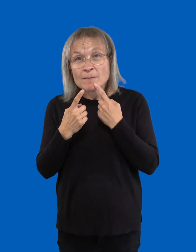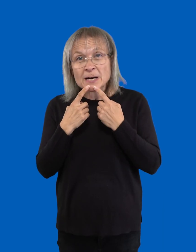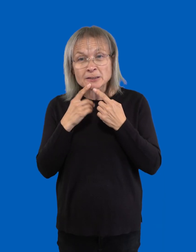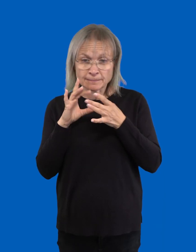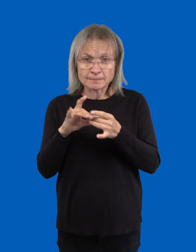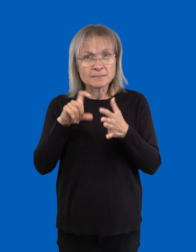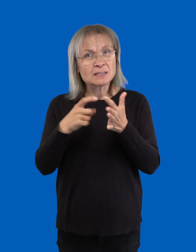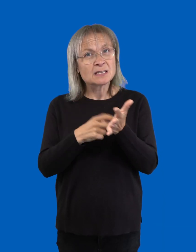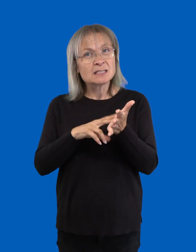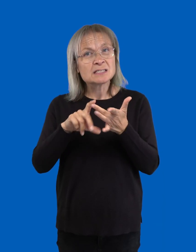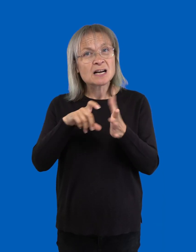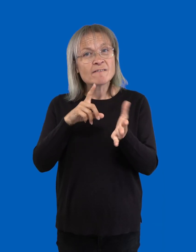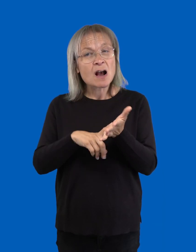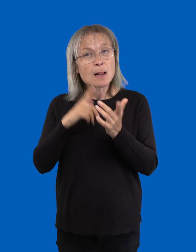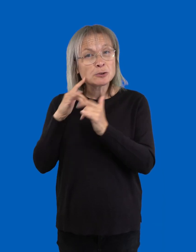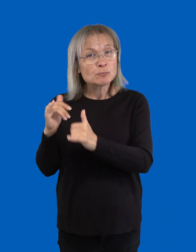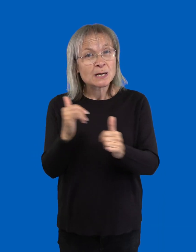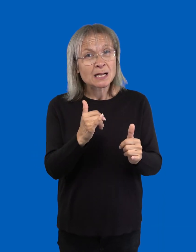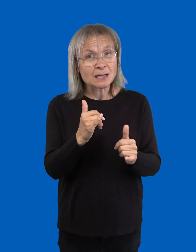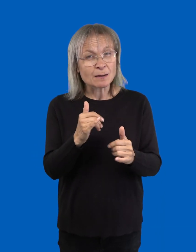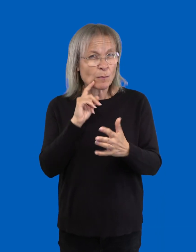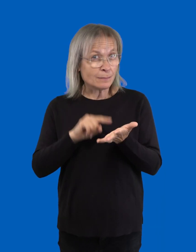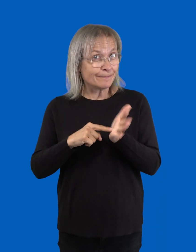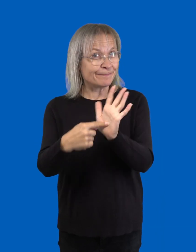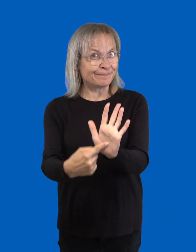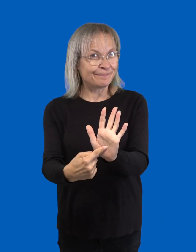You can find out more about cervical screening using the following details.